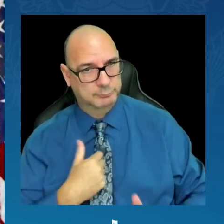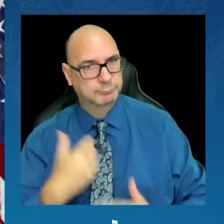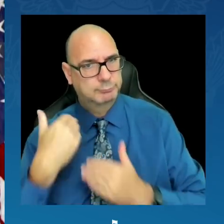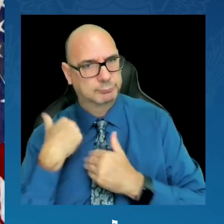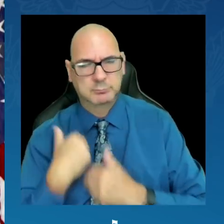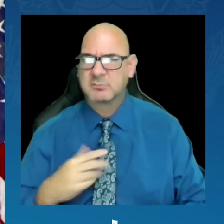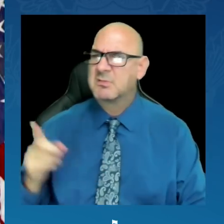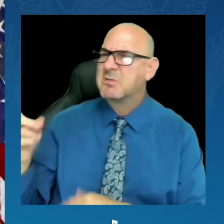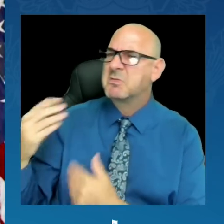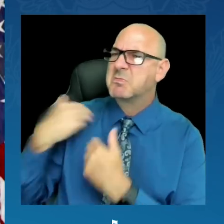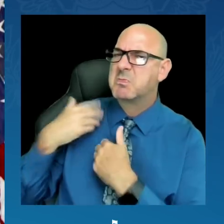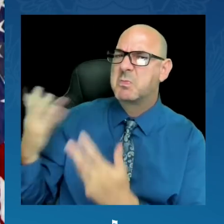She said, Well, good for you.